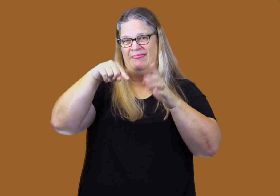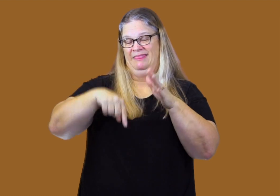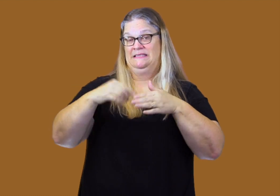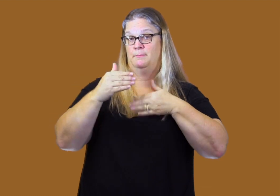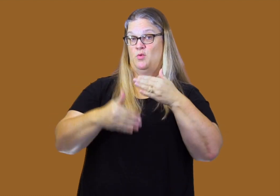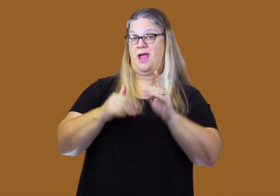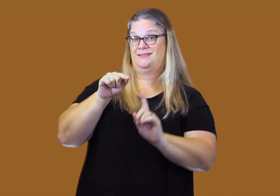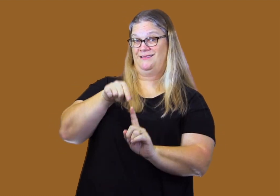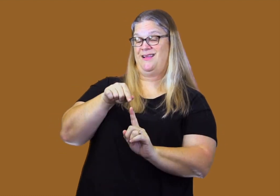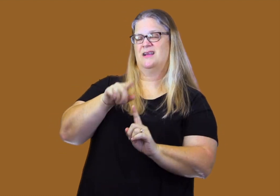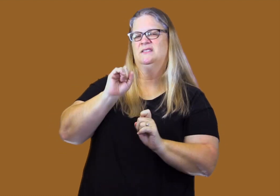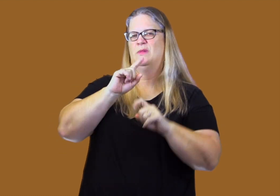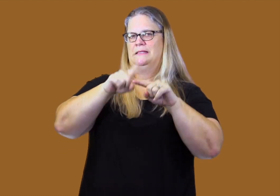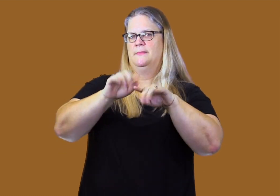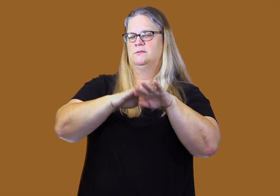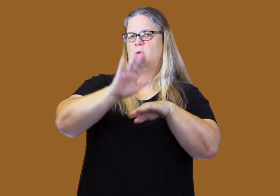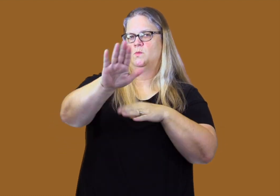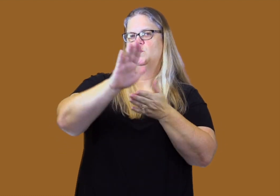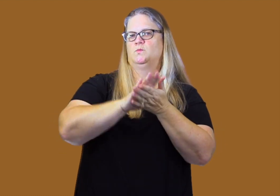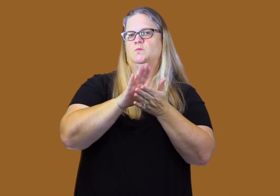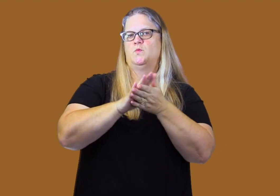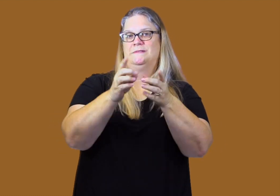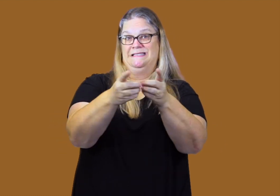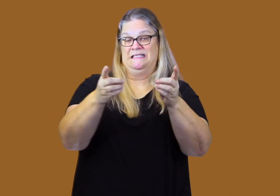Really this process is dependent upon your school district.